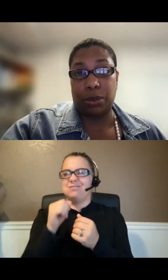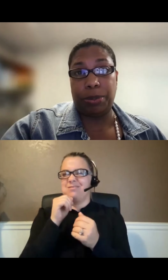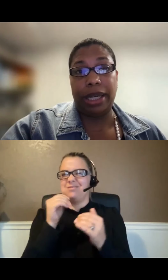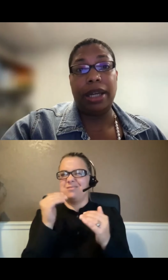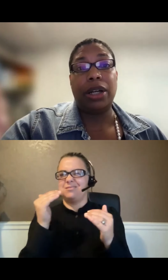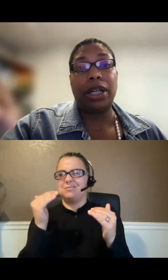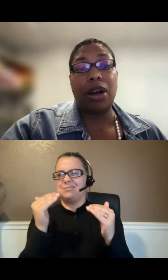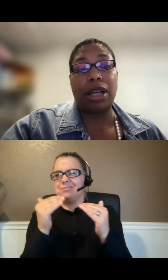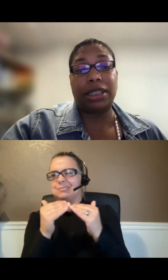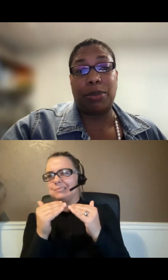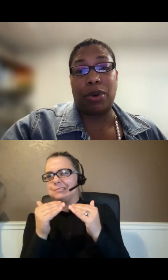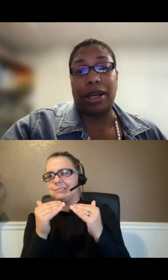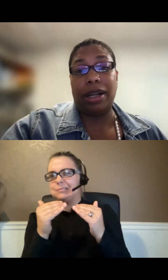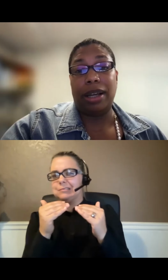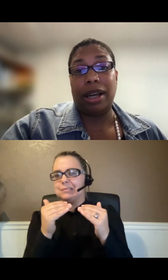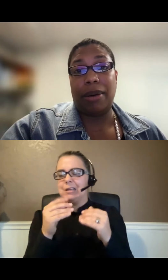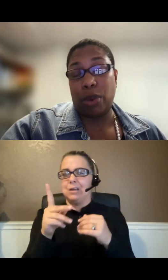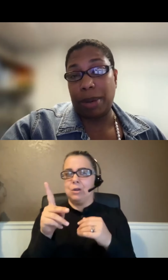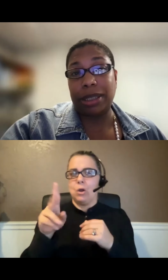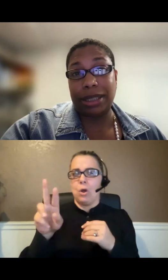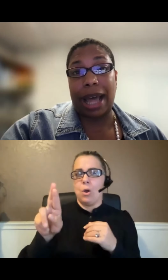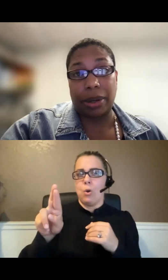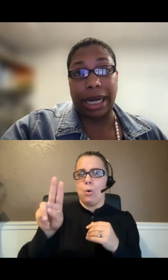50,000 rupee could cost someone one month's salary.